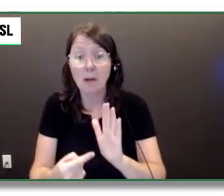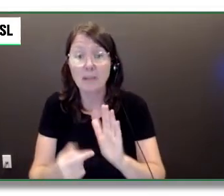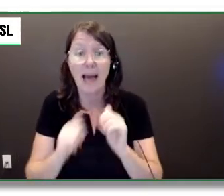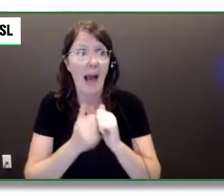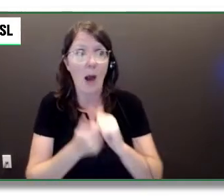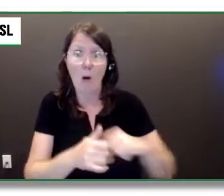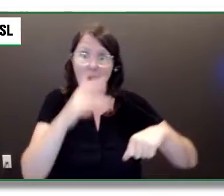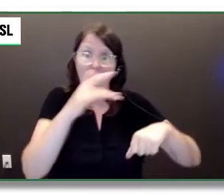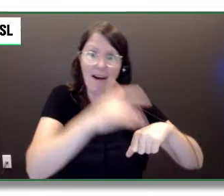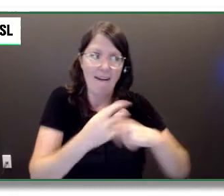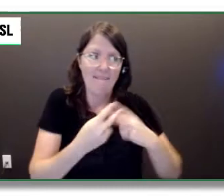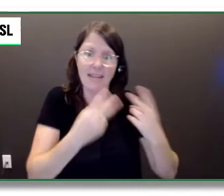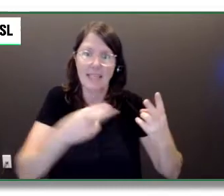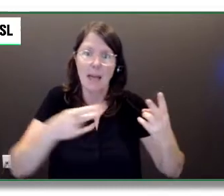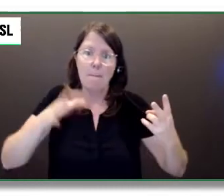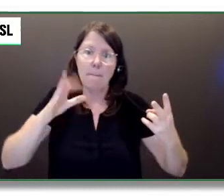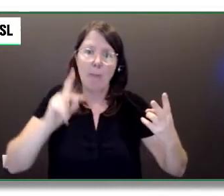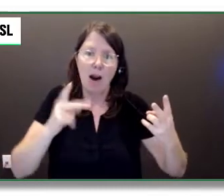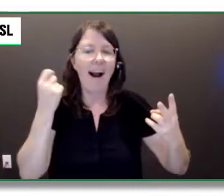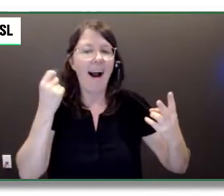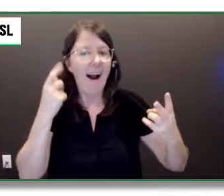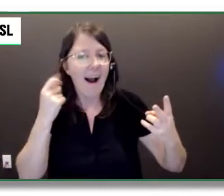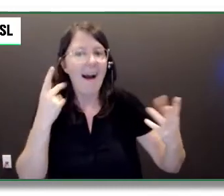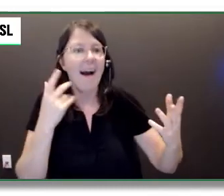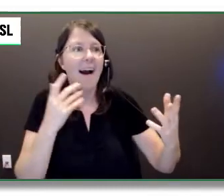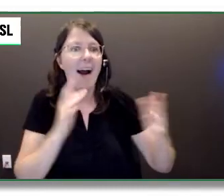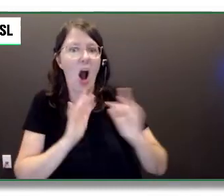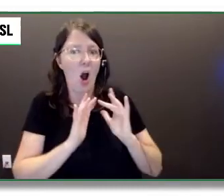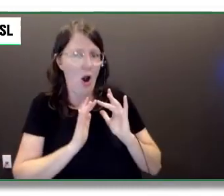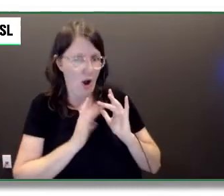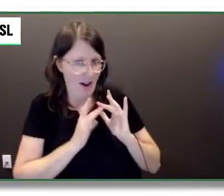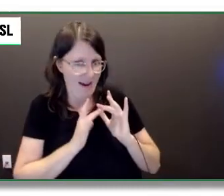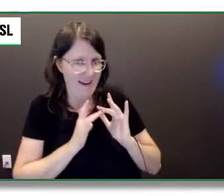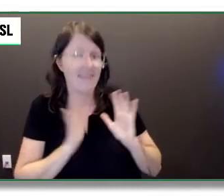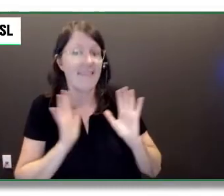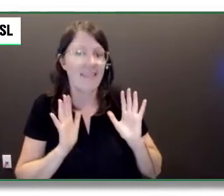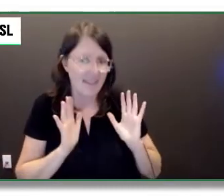through one at a time with examples. On the left I also have a note here to